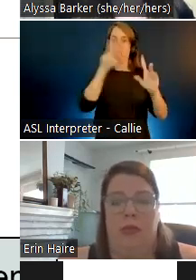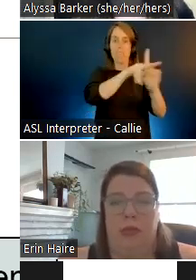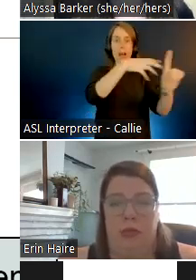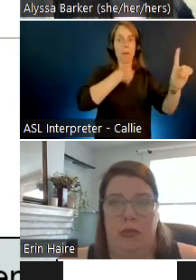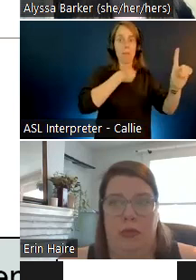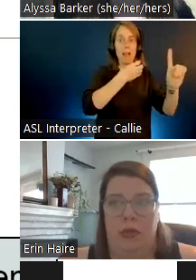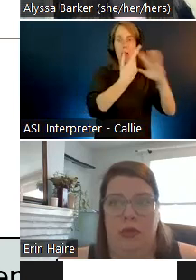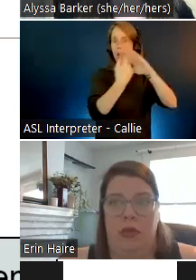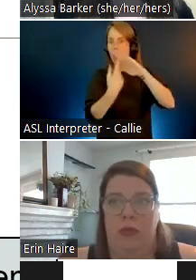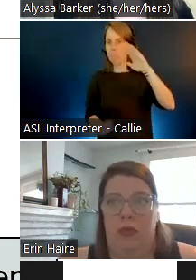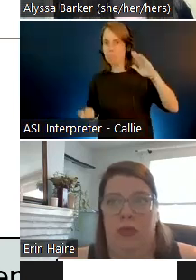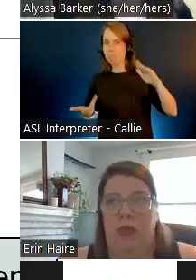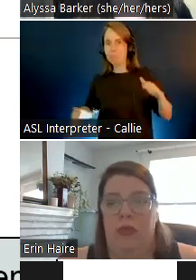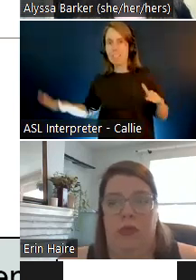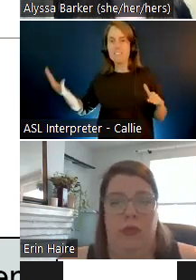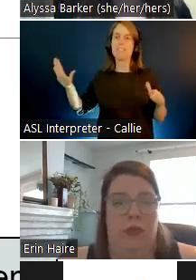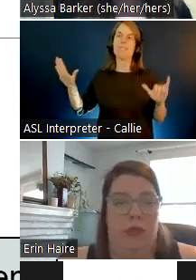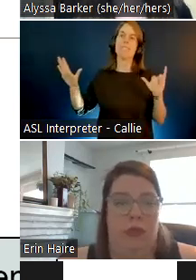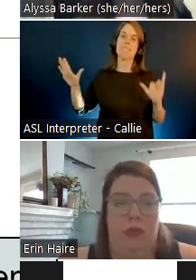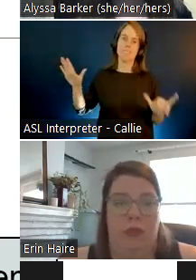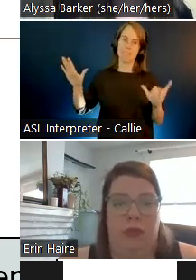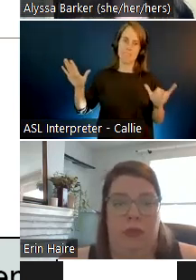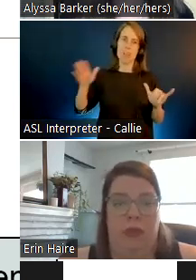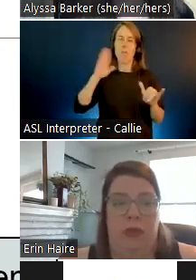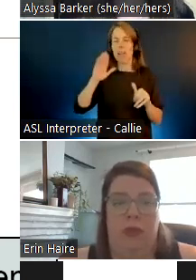call an administrative closure over there and that just means that either we didn't have